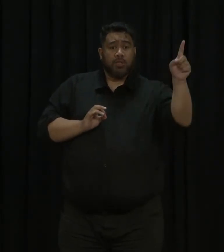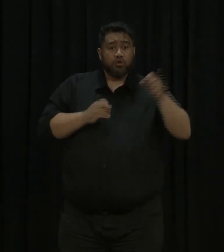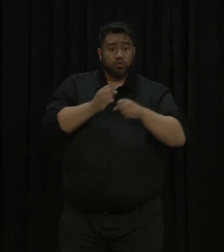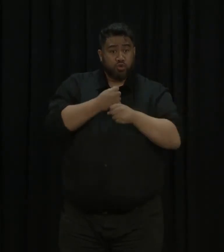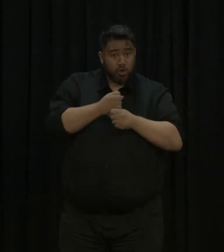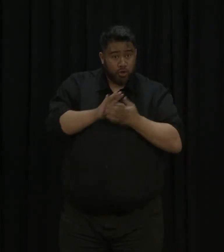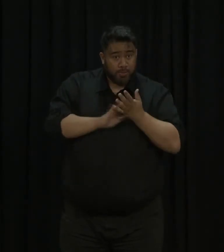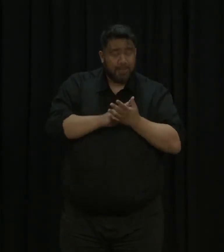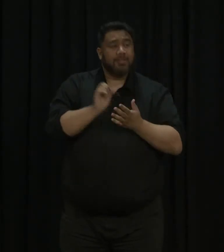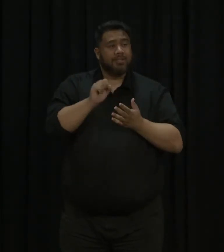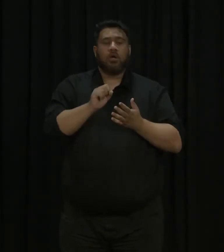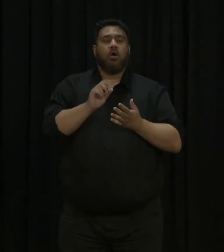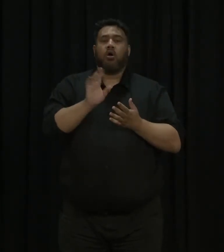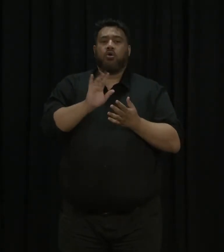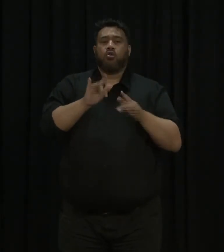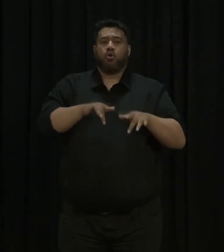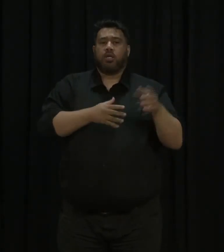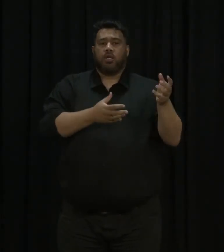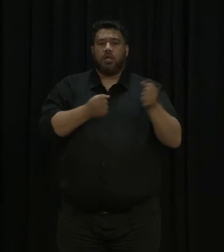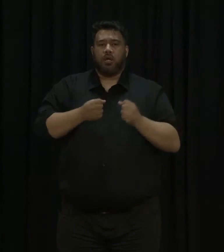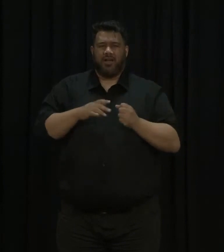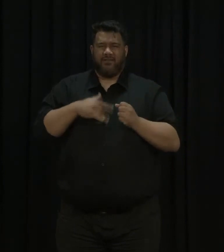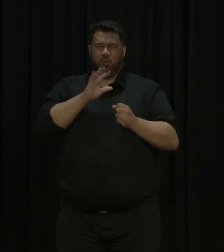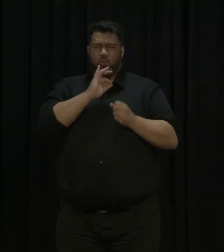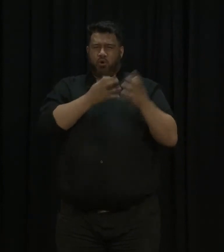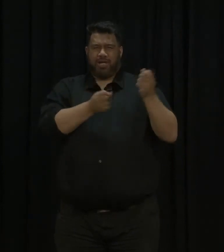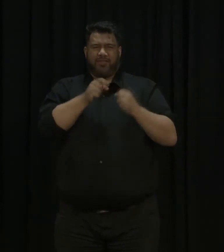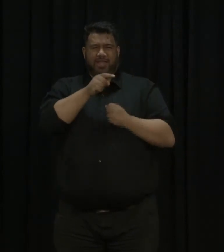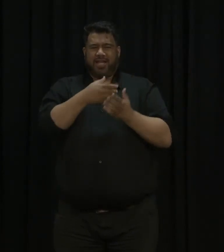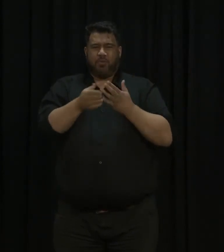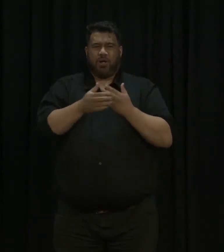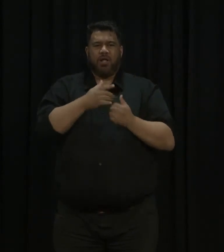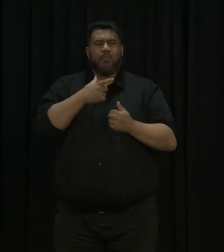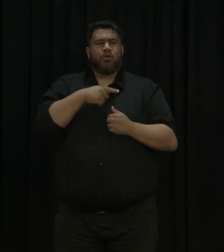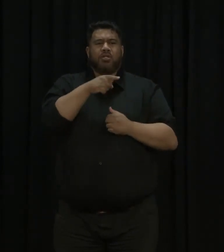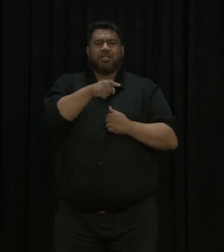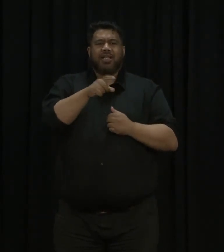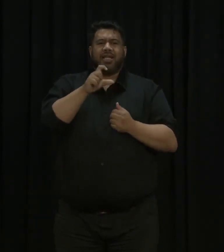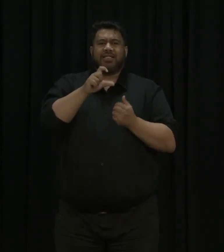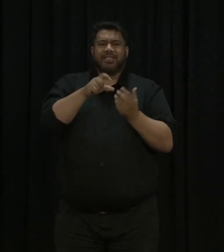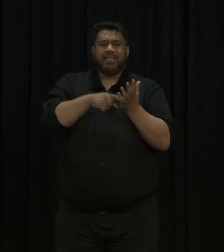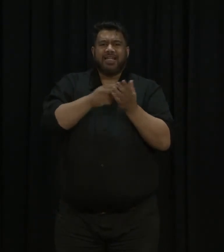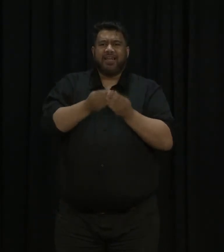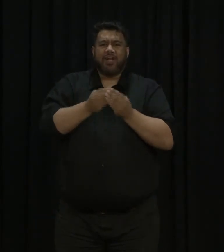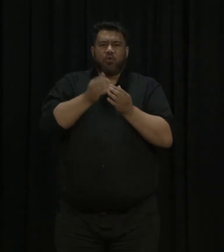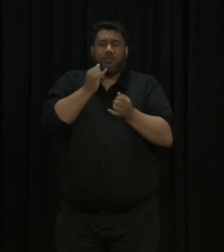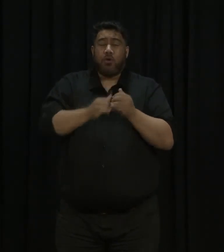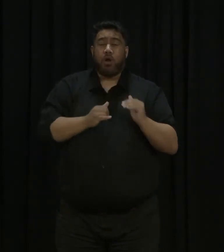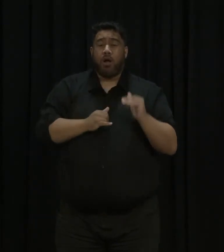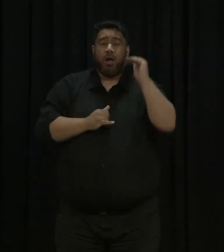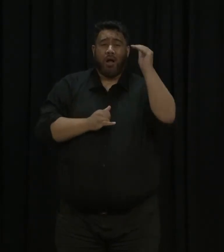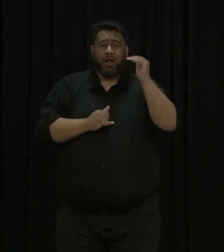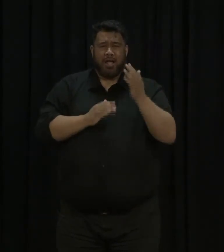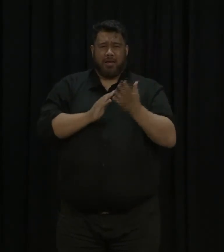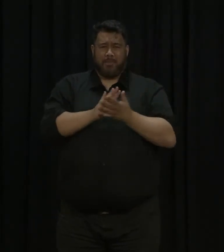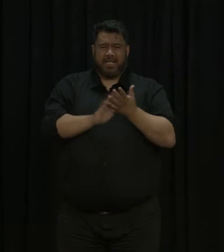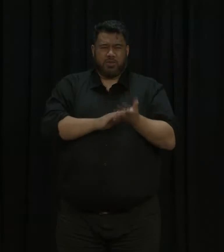case,.